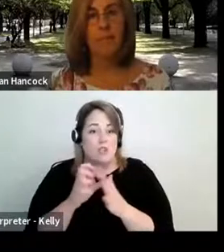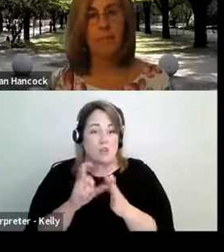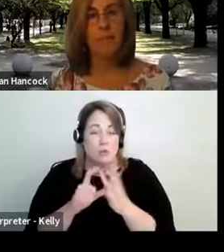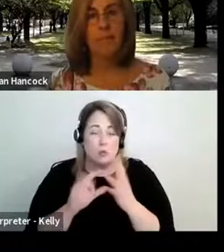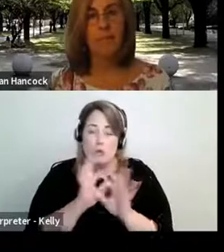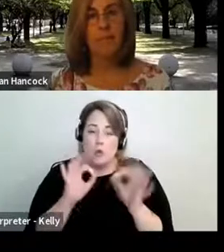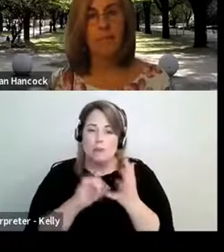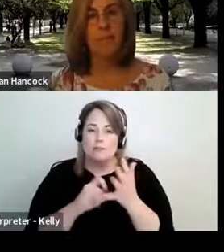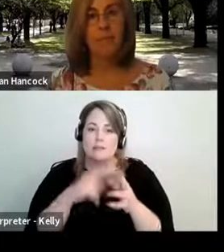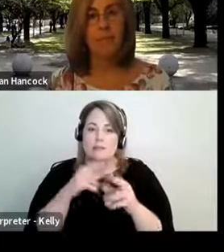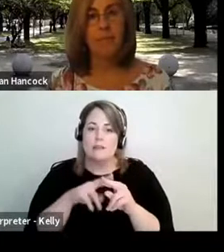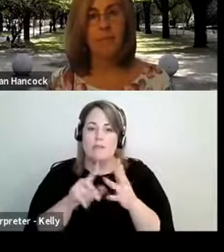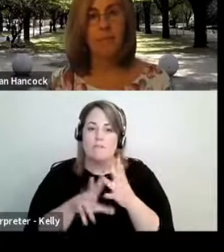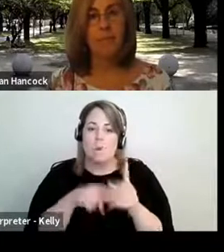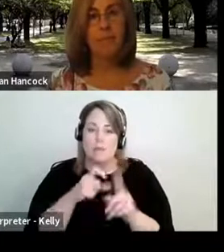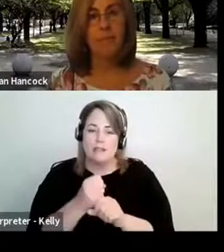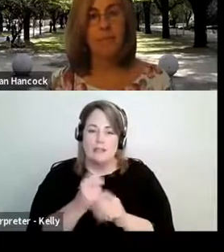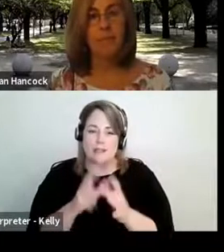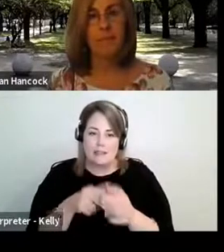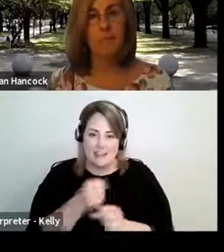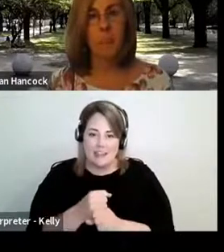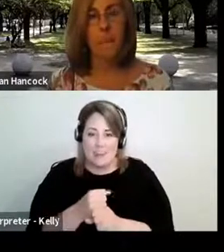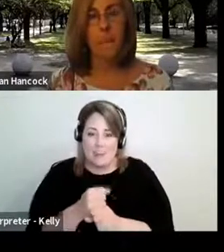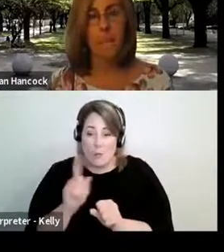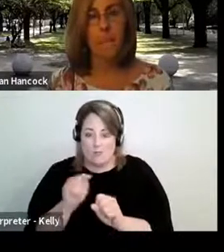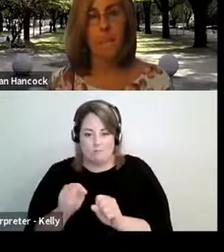just that opportunity just to meet up and just hang out as a community.